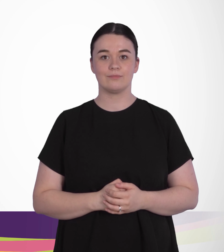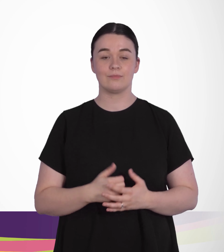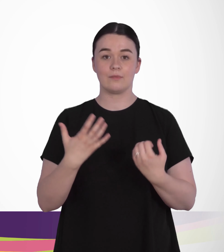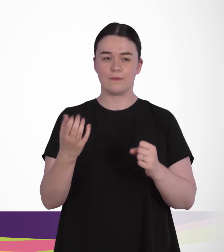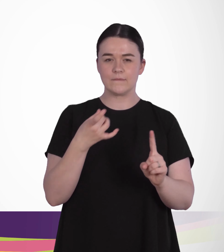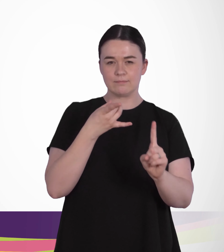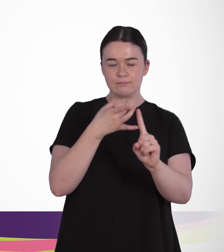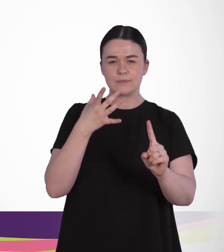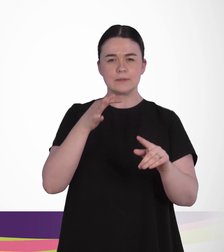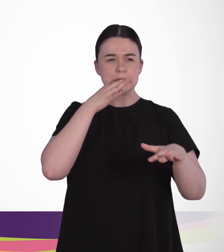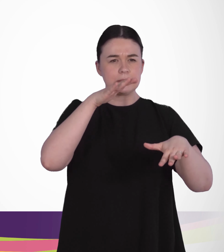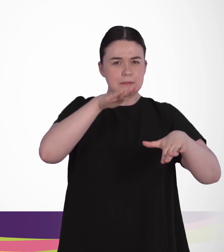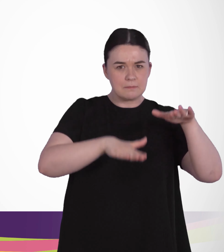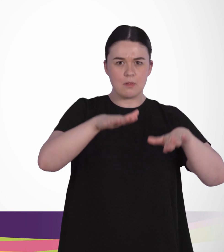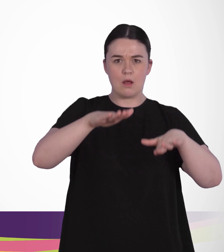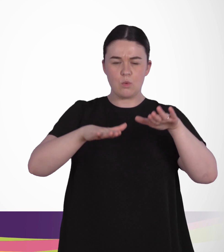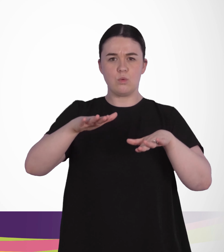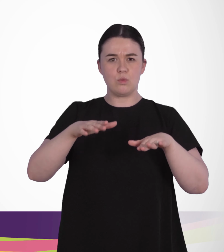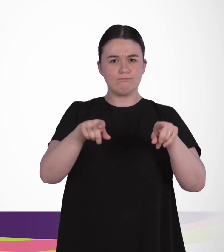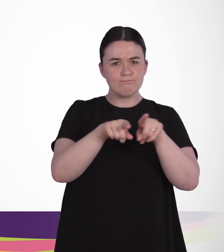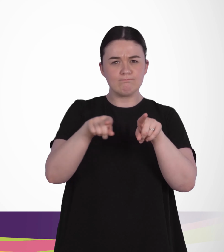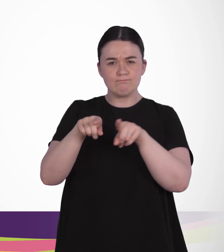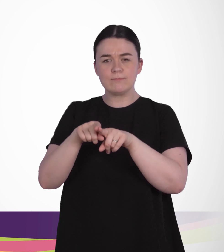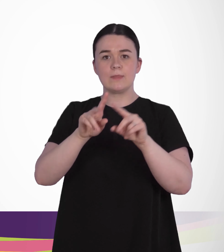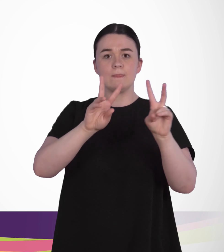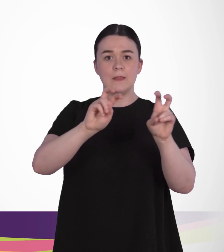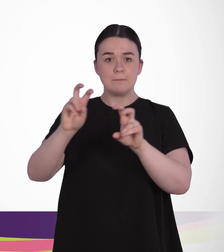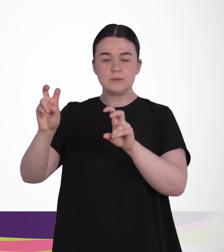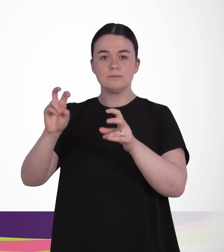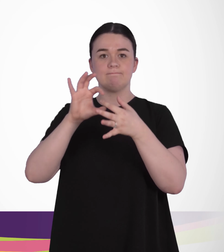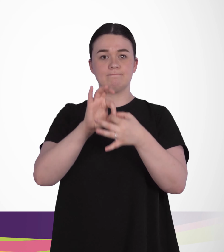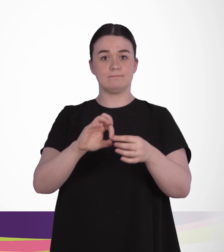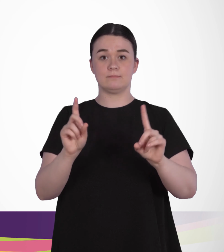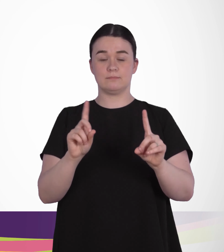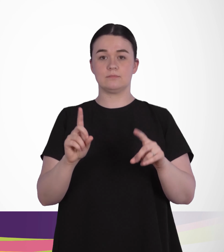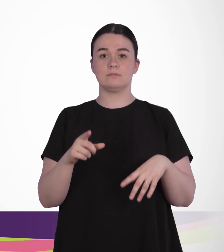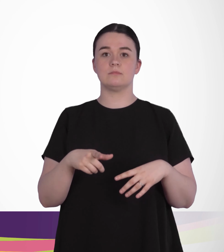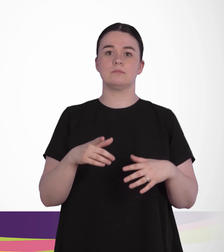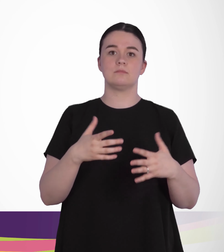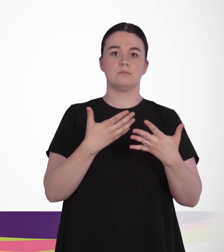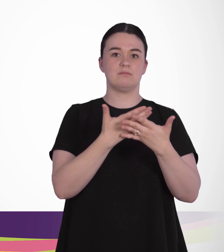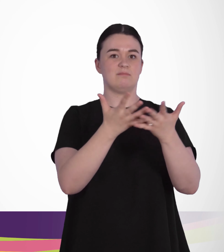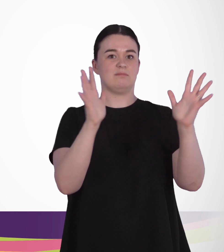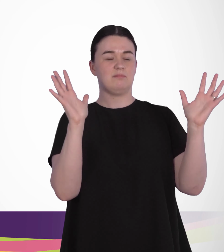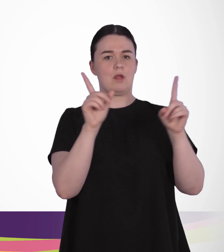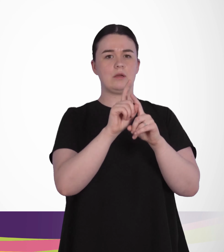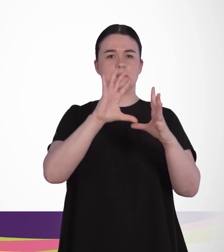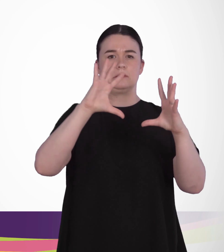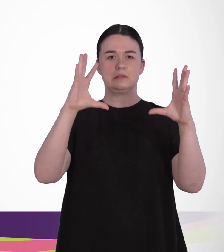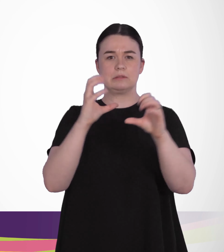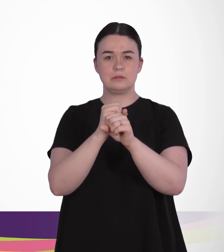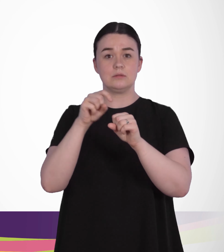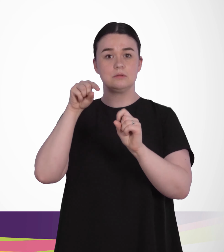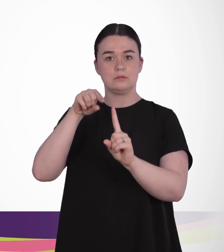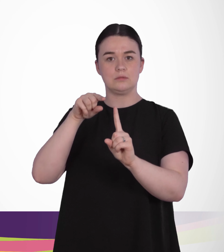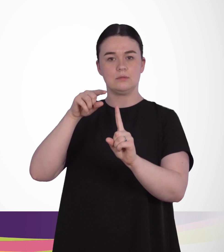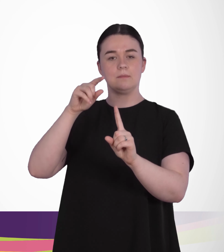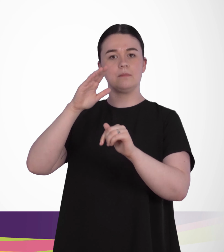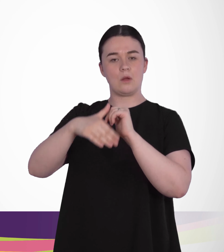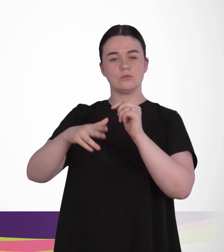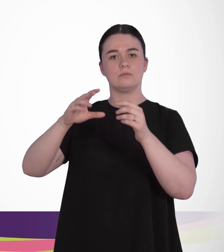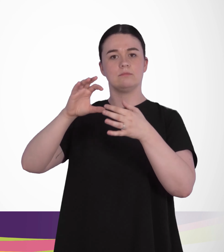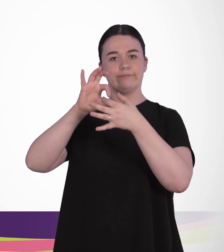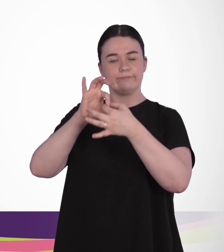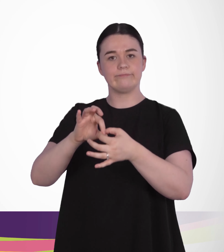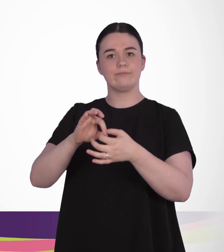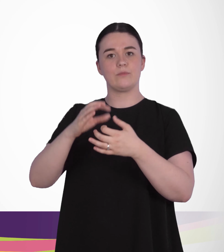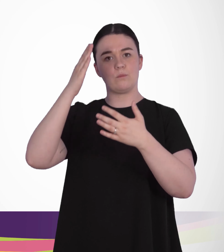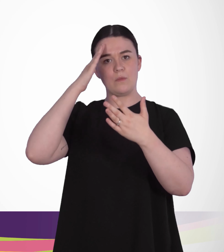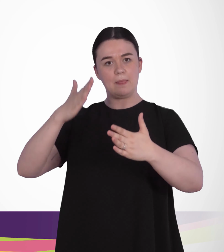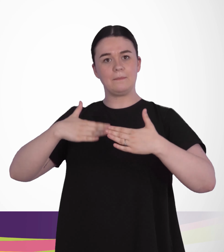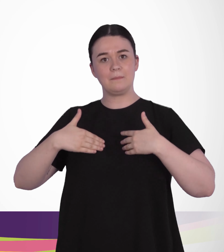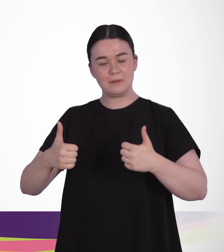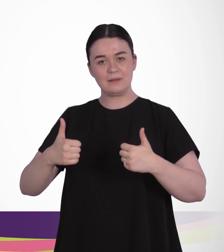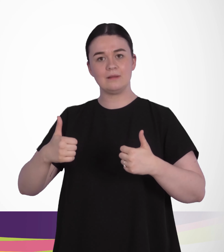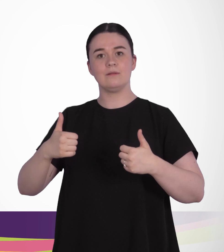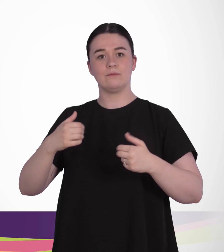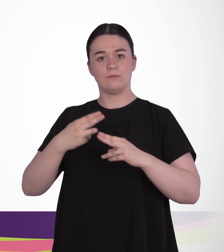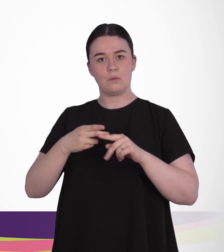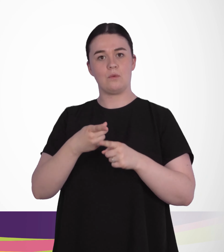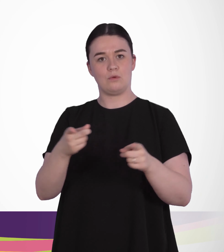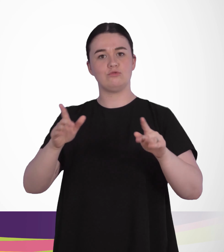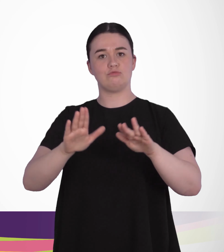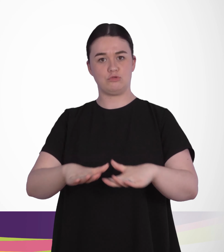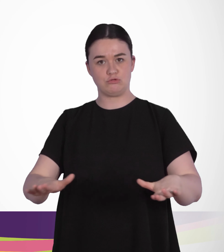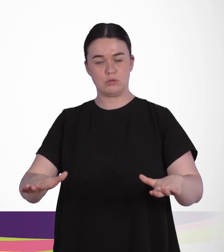In particular, the twin themes of a holistic and comprehensive sense of wellbeing for children